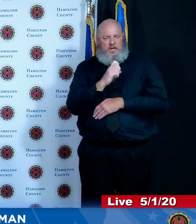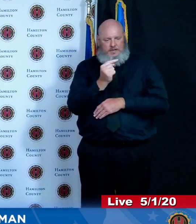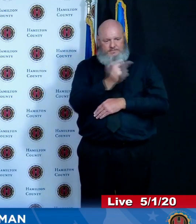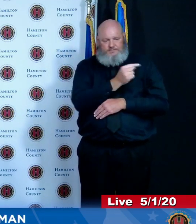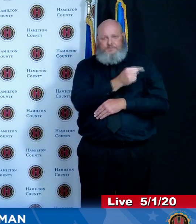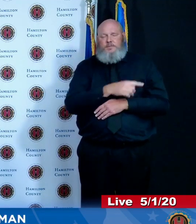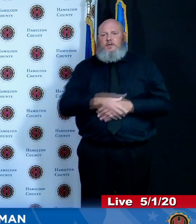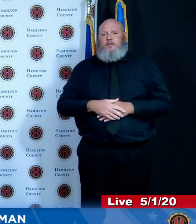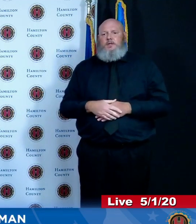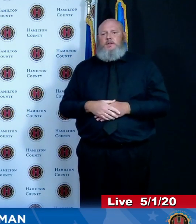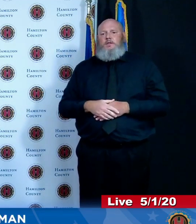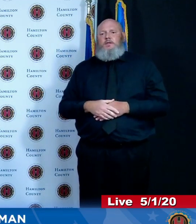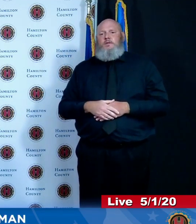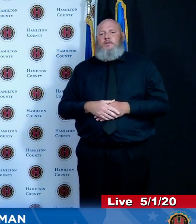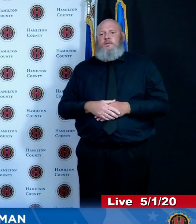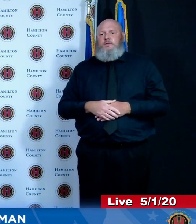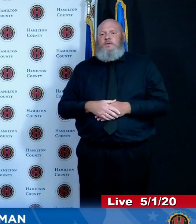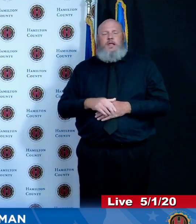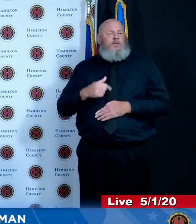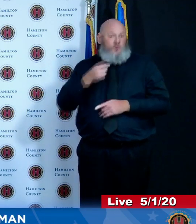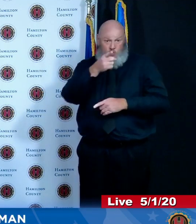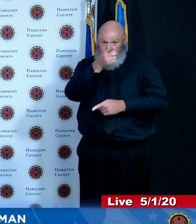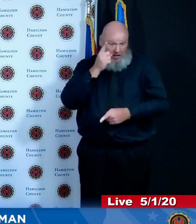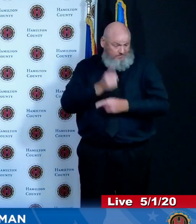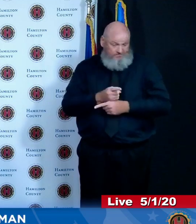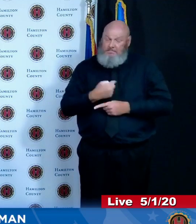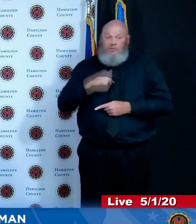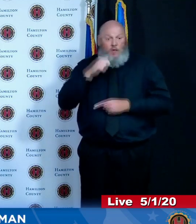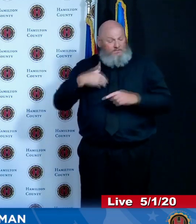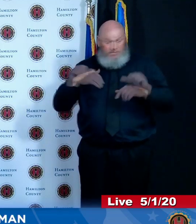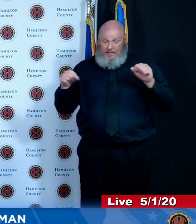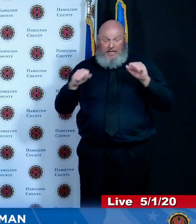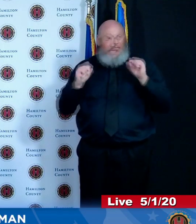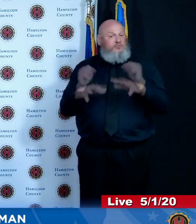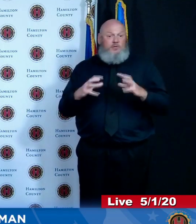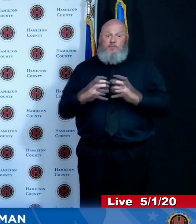are planning there's a large upfront cost that has to happen and sometimes in